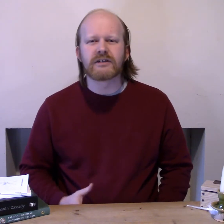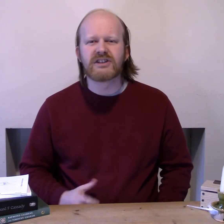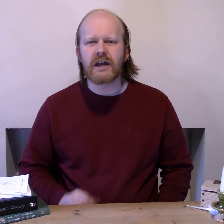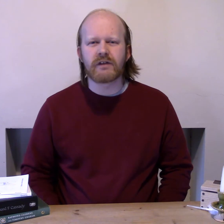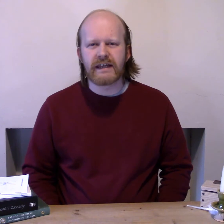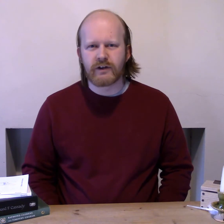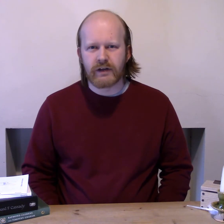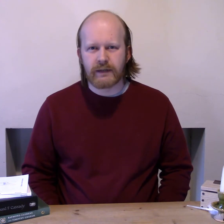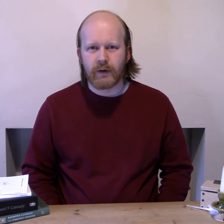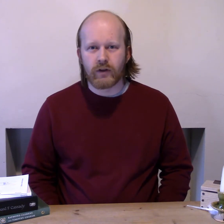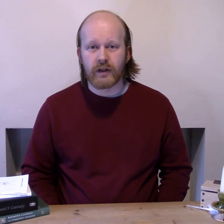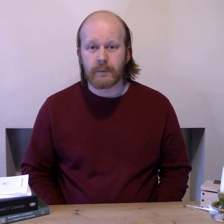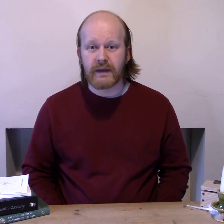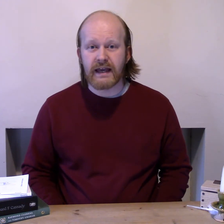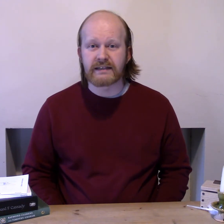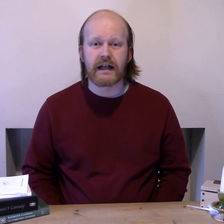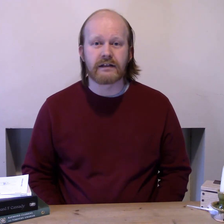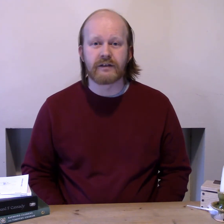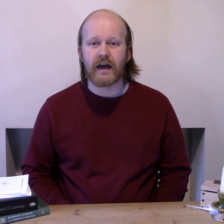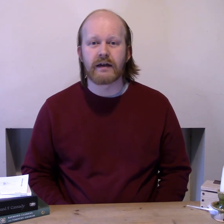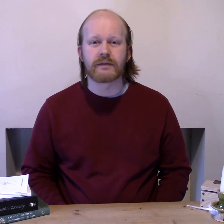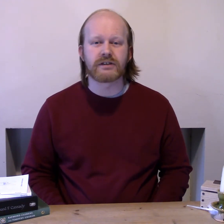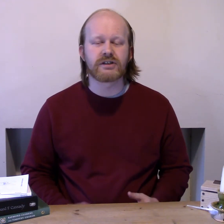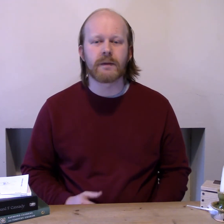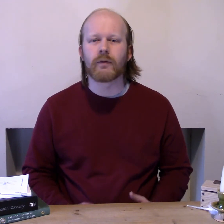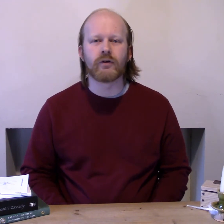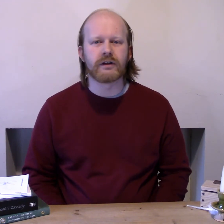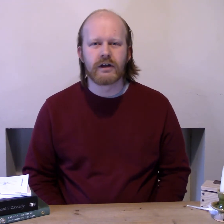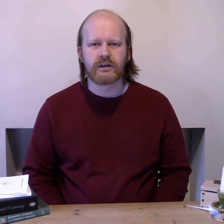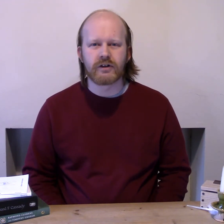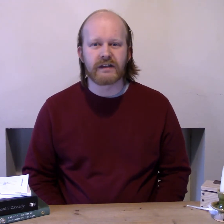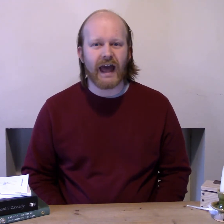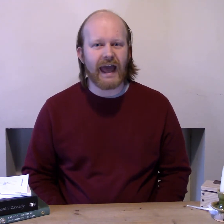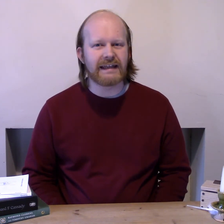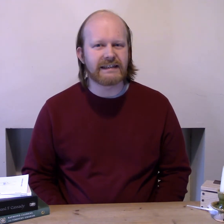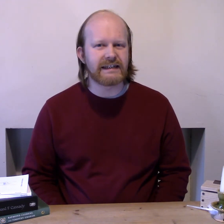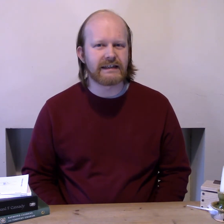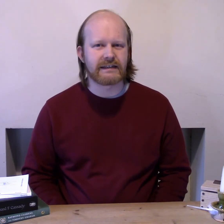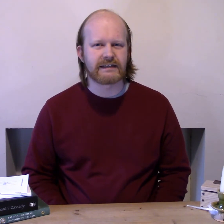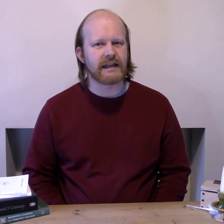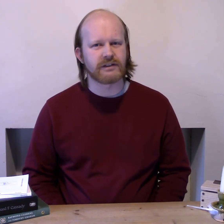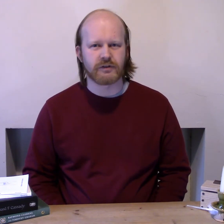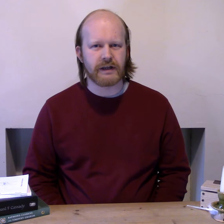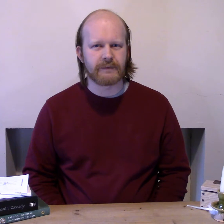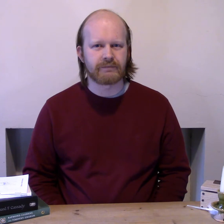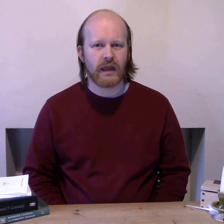Now, it’s generally agreed upon that BSL developed at some point during the 18th century,